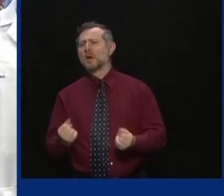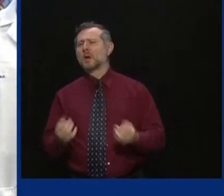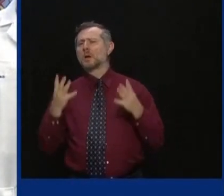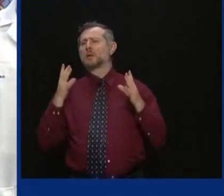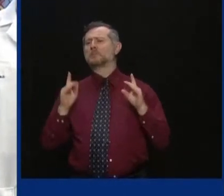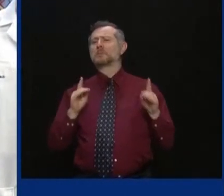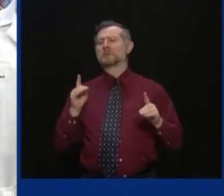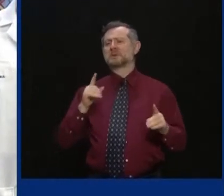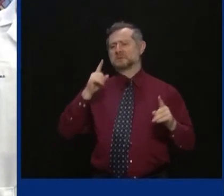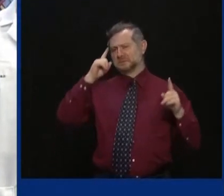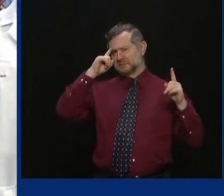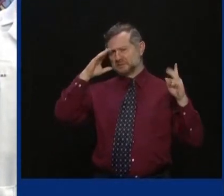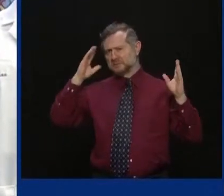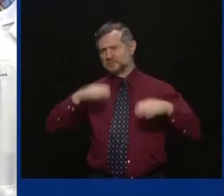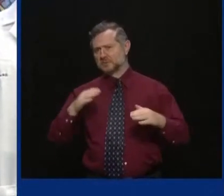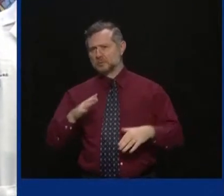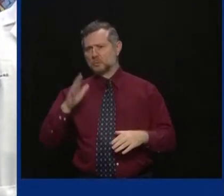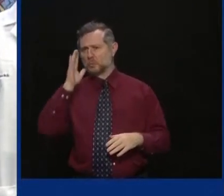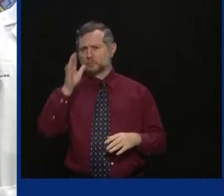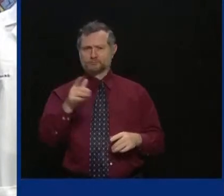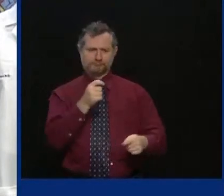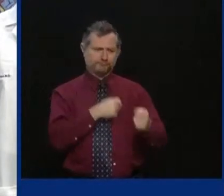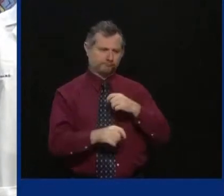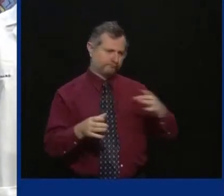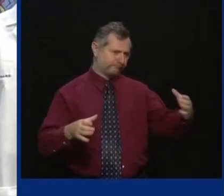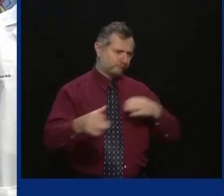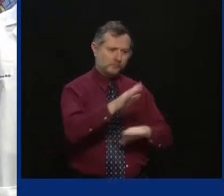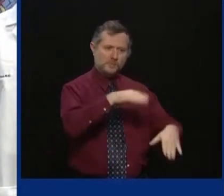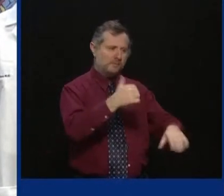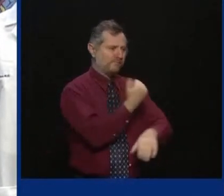SITUATION BUT AGAIN IT'S